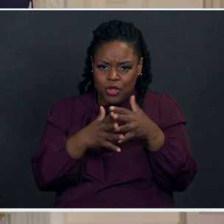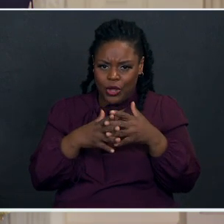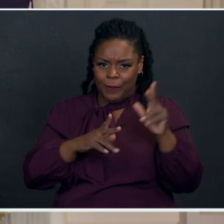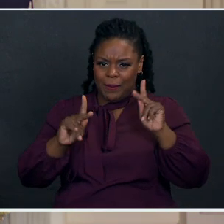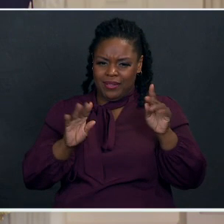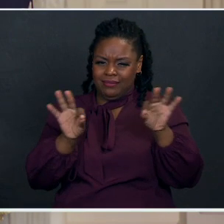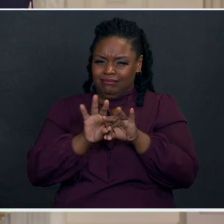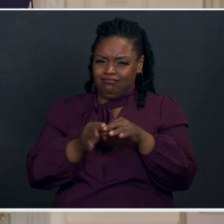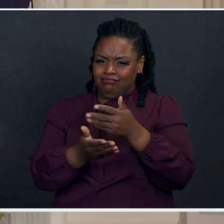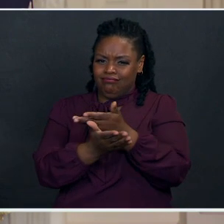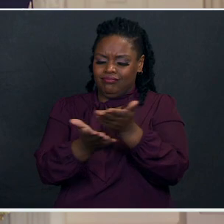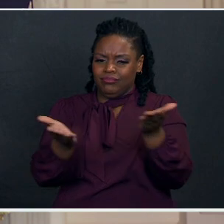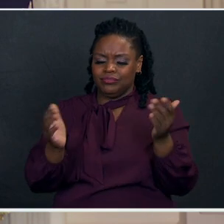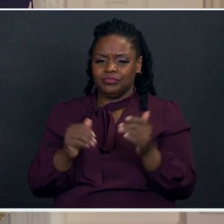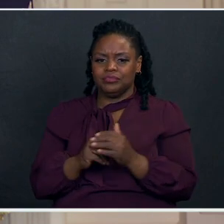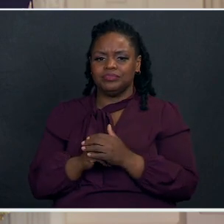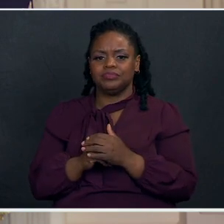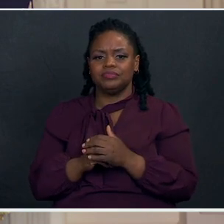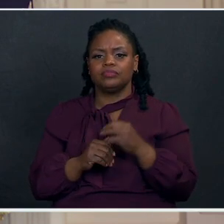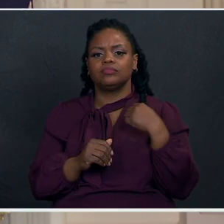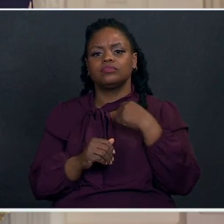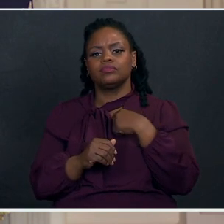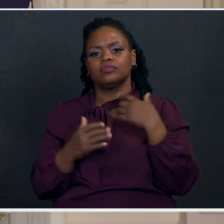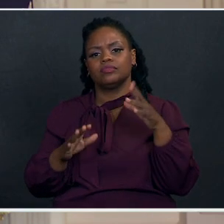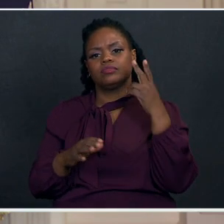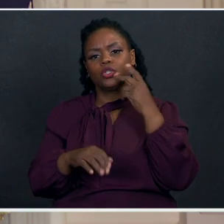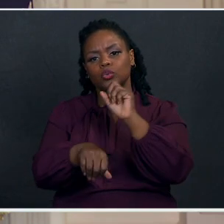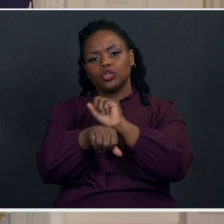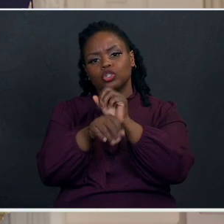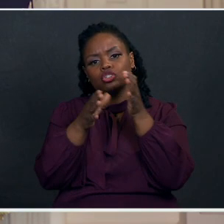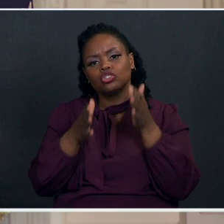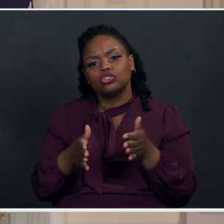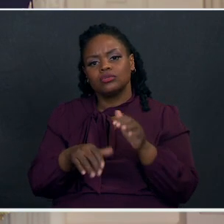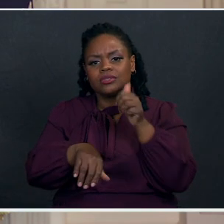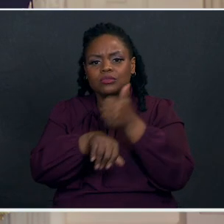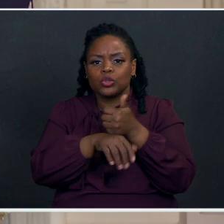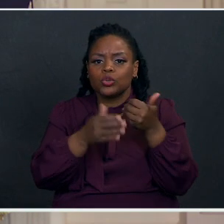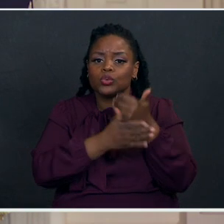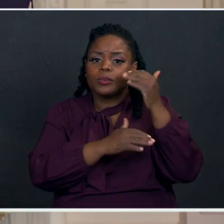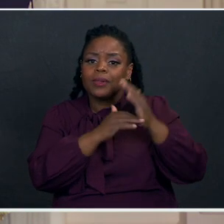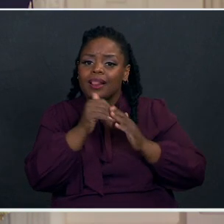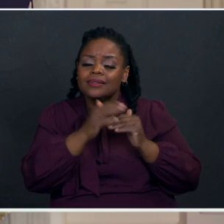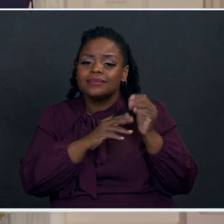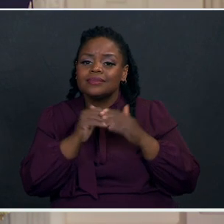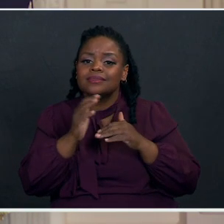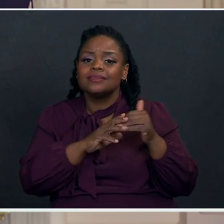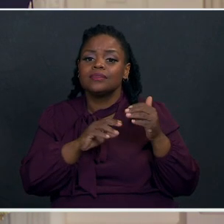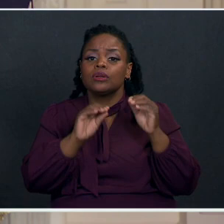We see these workers building new buildings, installing 500,000 new electric vehicle